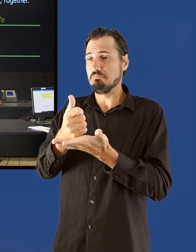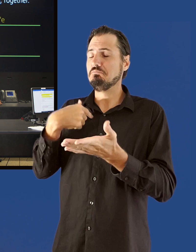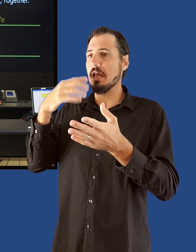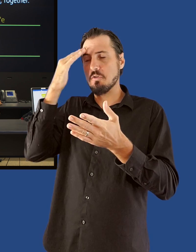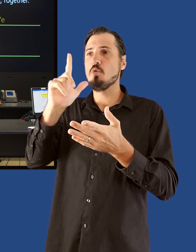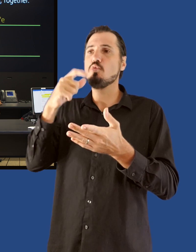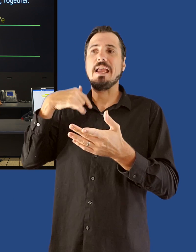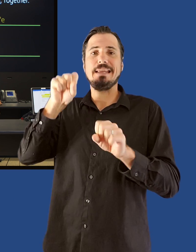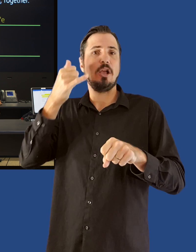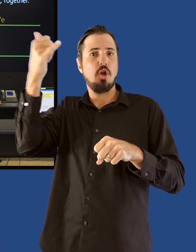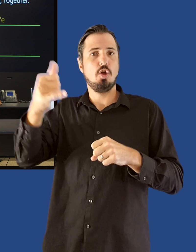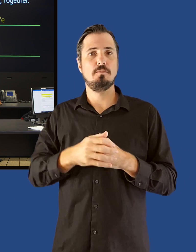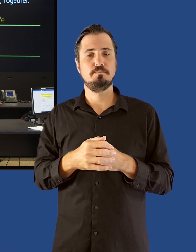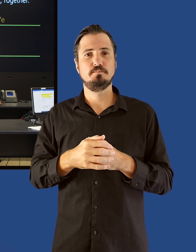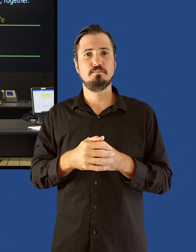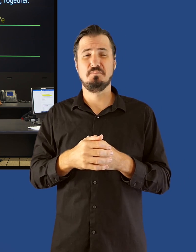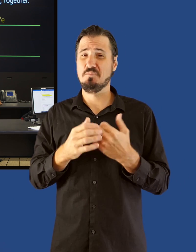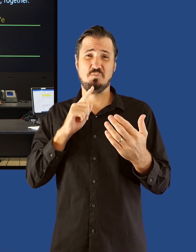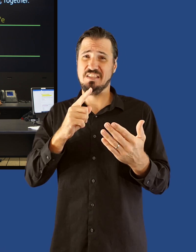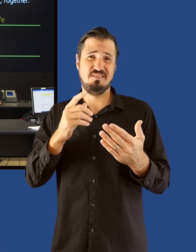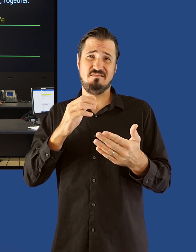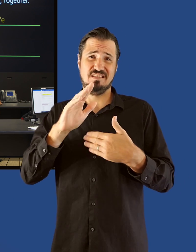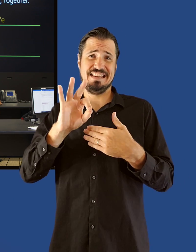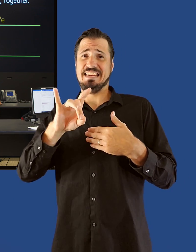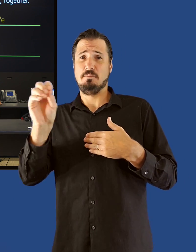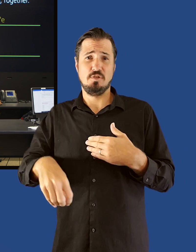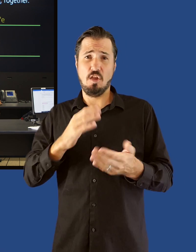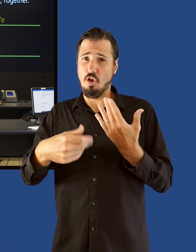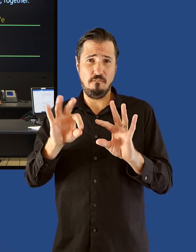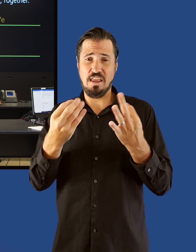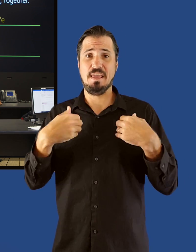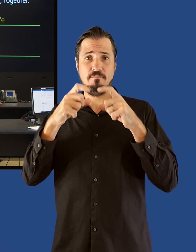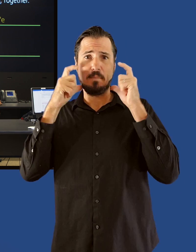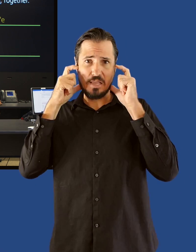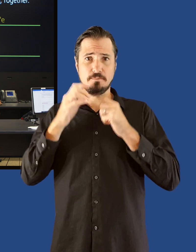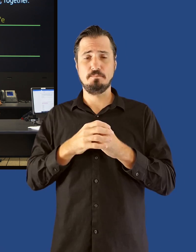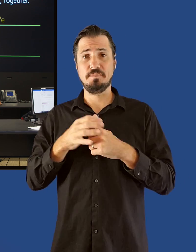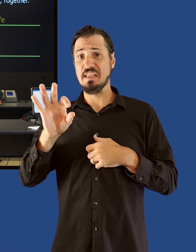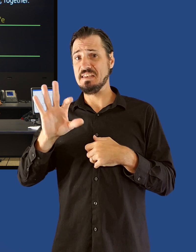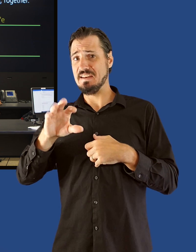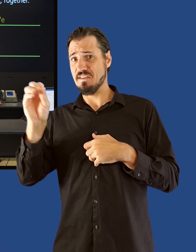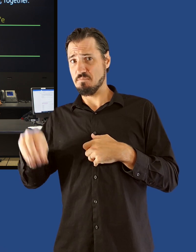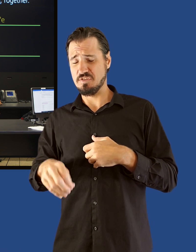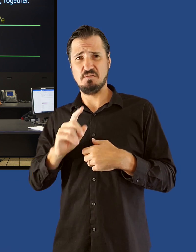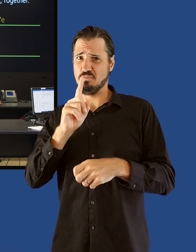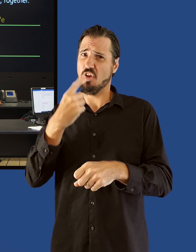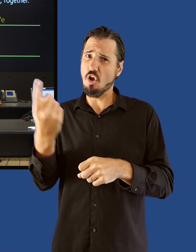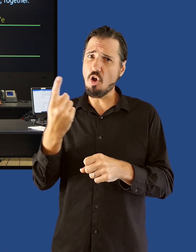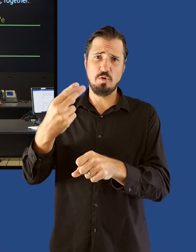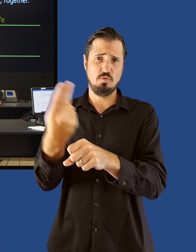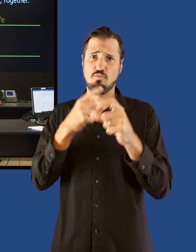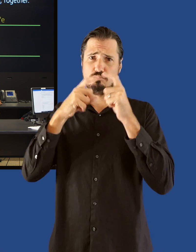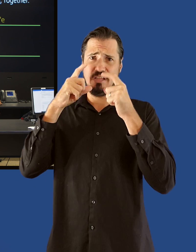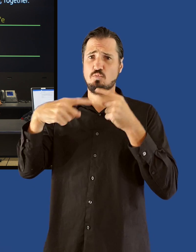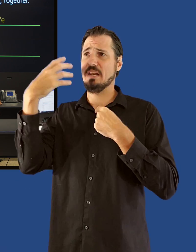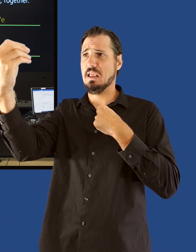Almost every family—98 percent—had cloth masks available, and most folks—95 percent—always or nearly always wore them when going out.